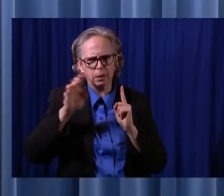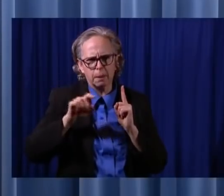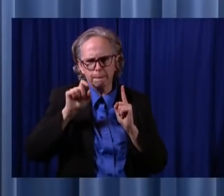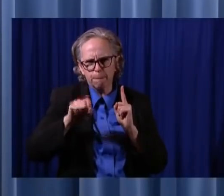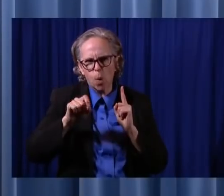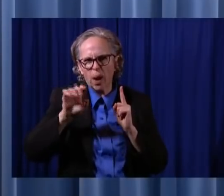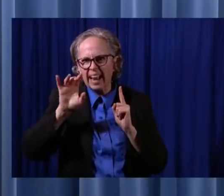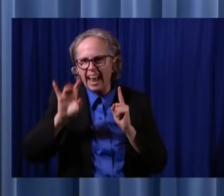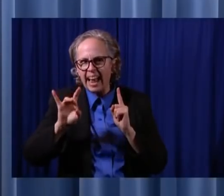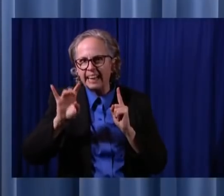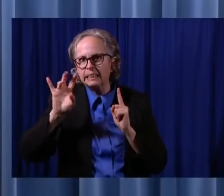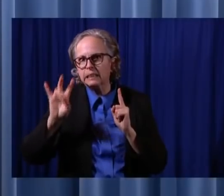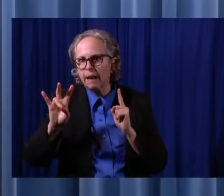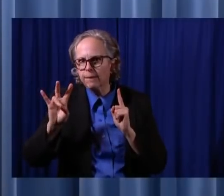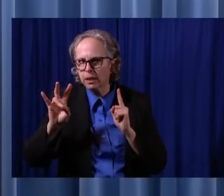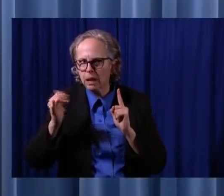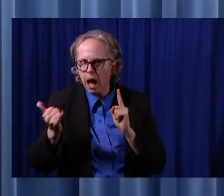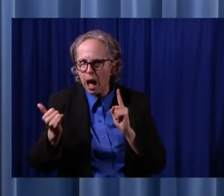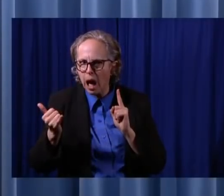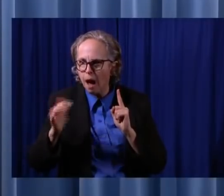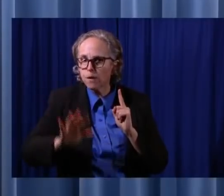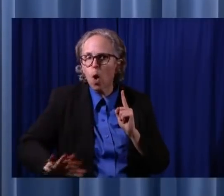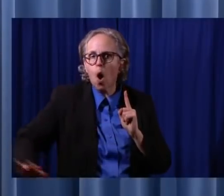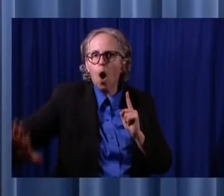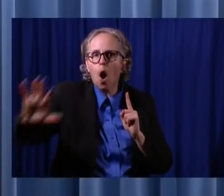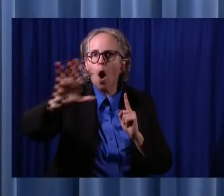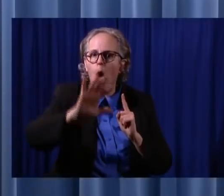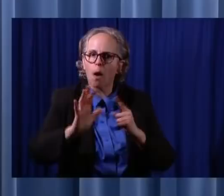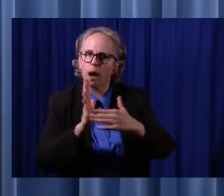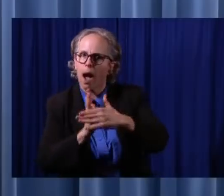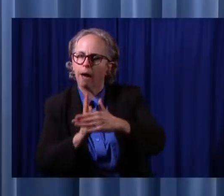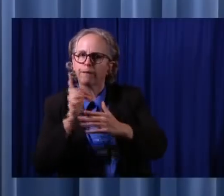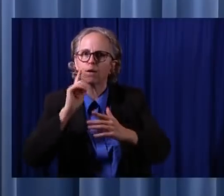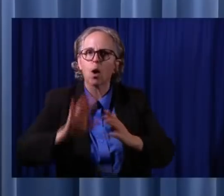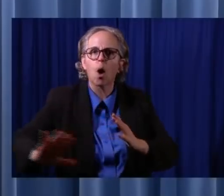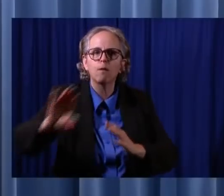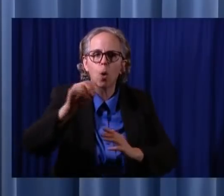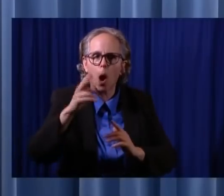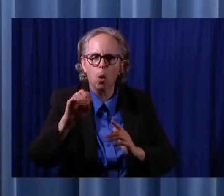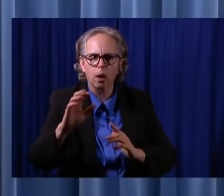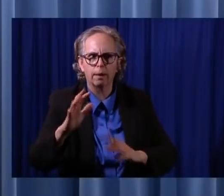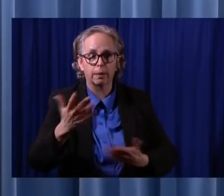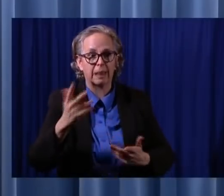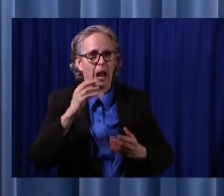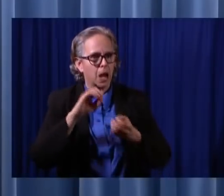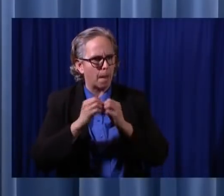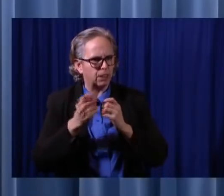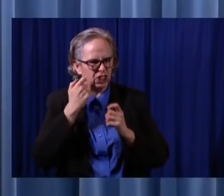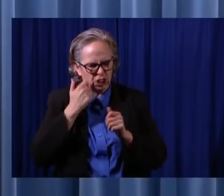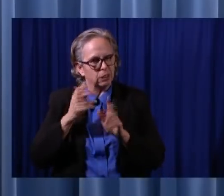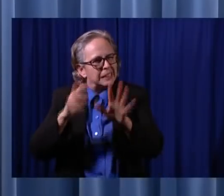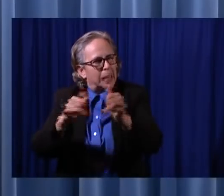MARCH, FOR EVERY ONE PERSON INFECTED WITH CORONAVIRUS THEY WERE SPREADING TO ALMOST 2